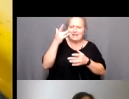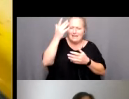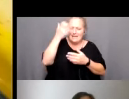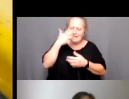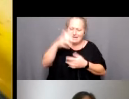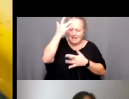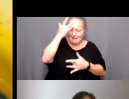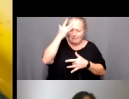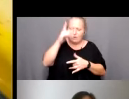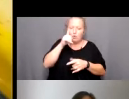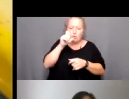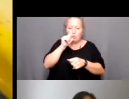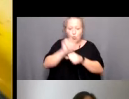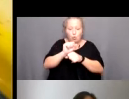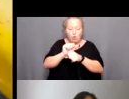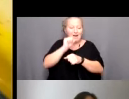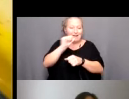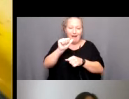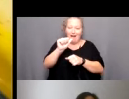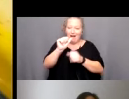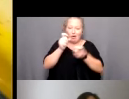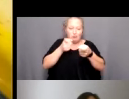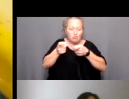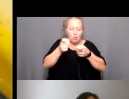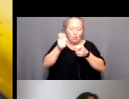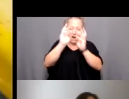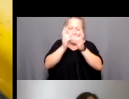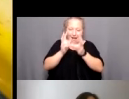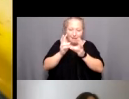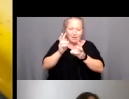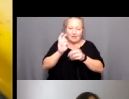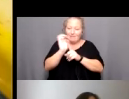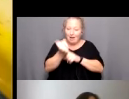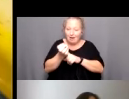Illness, especially those who work in non-climate, controlled environments,